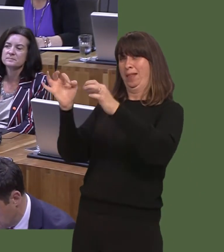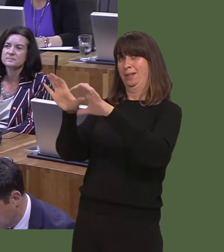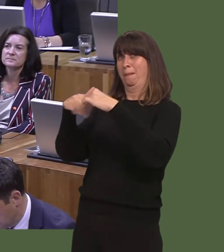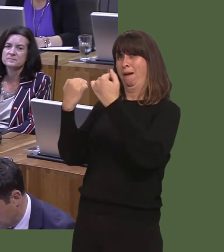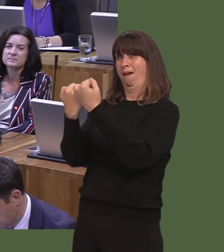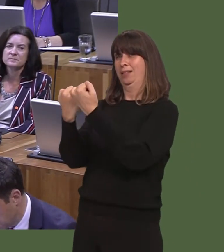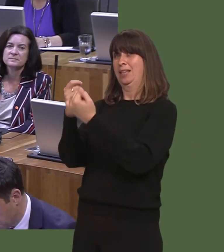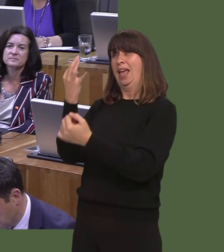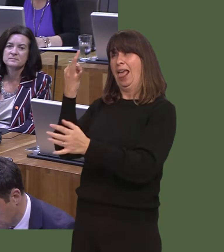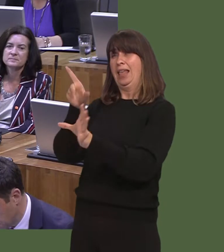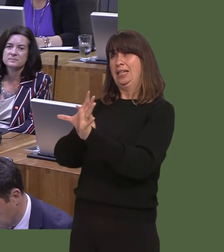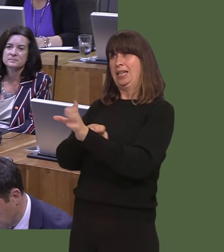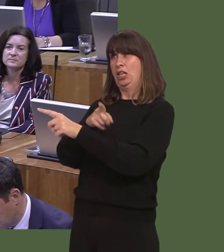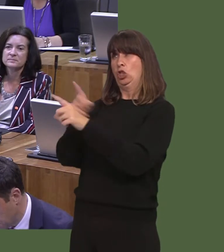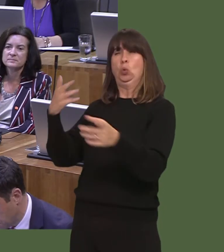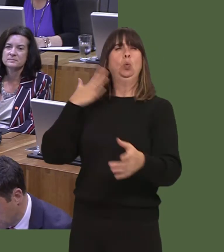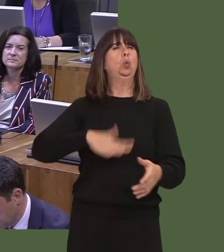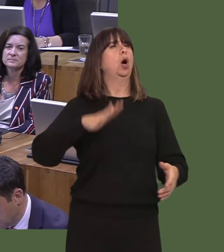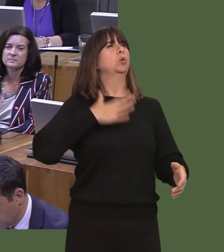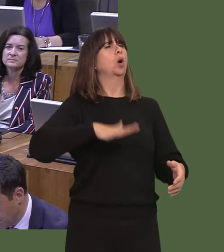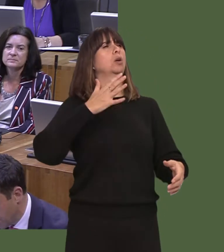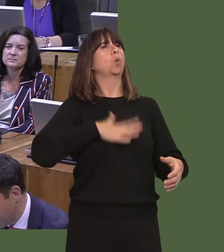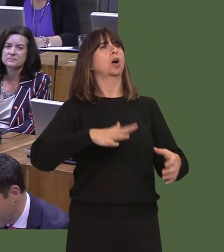for eight years, demanded a second referendum on devolution.